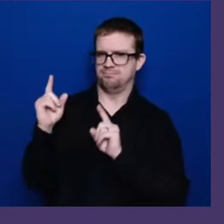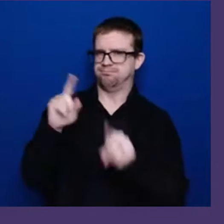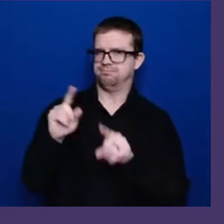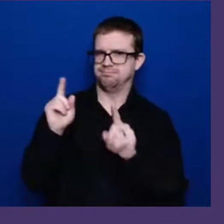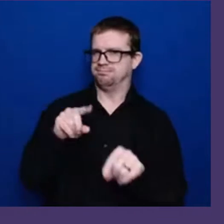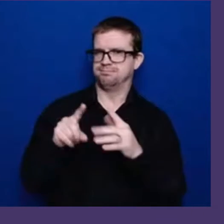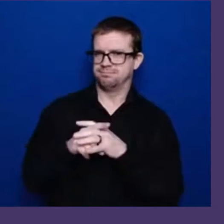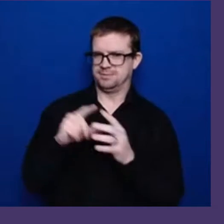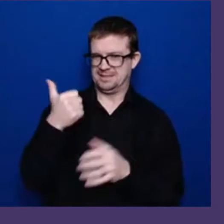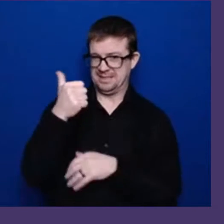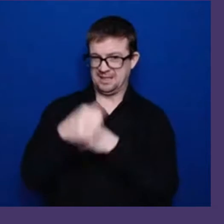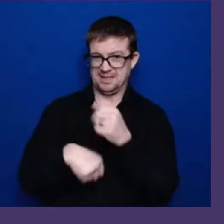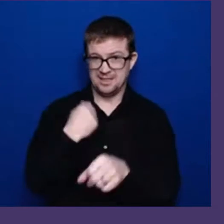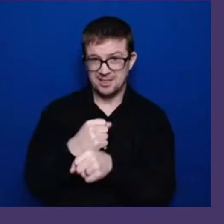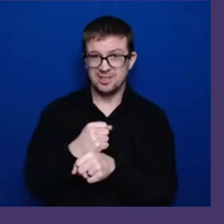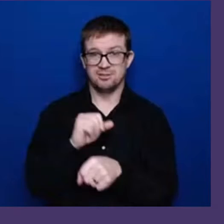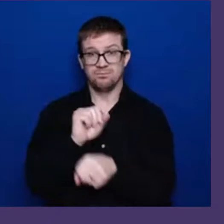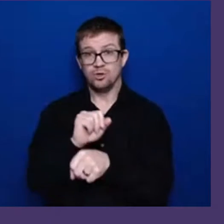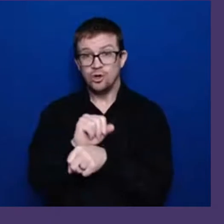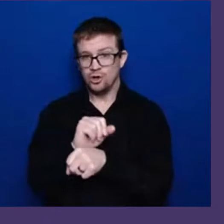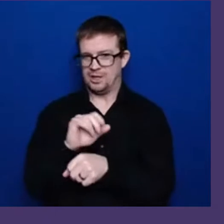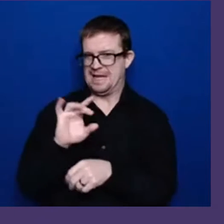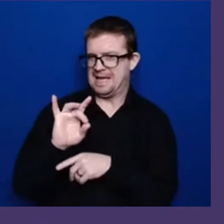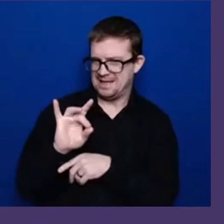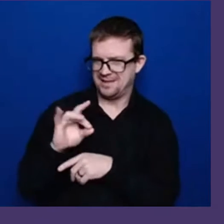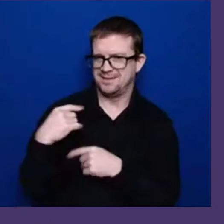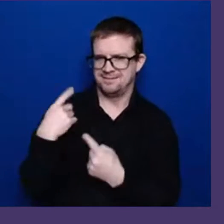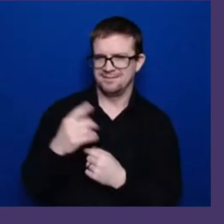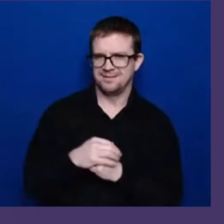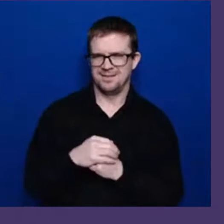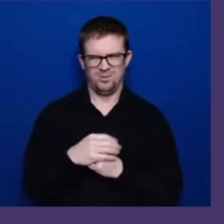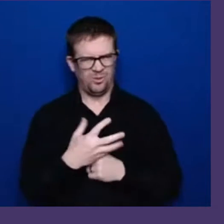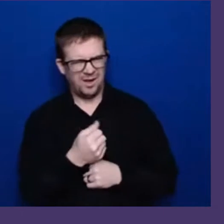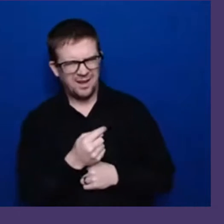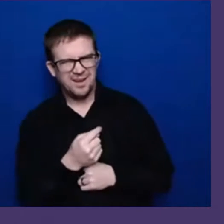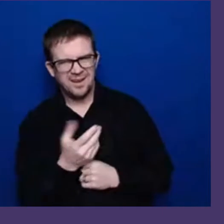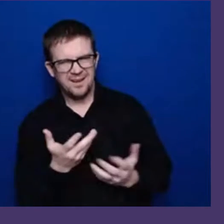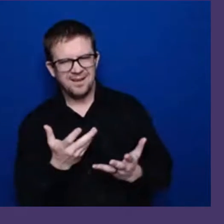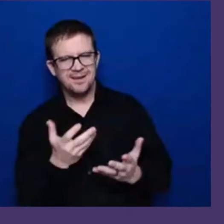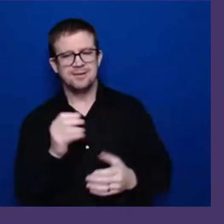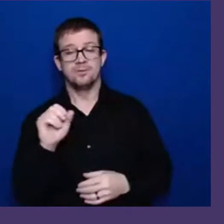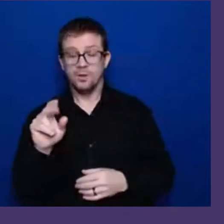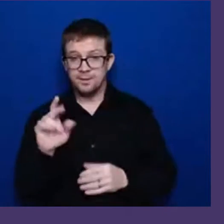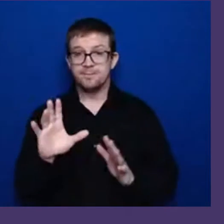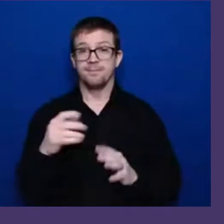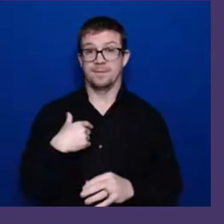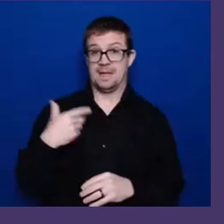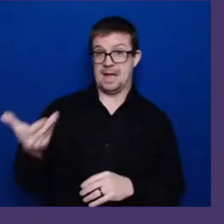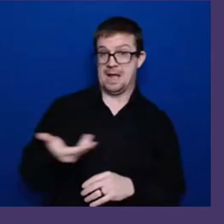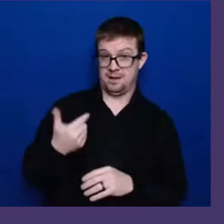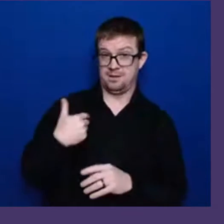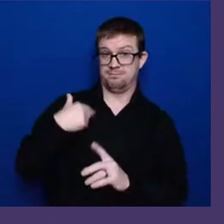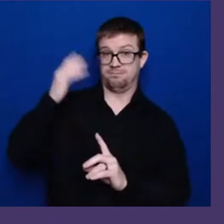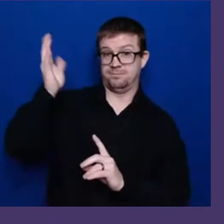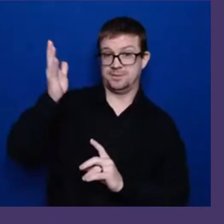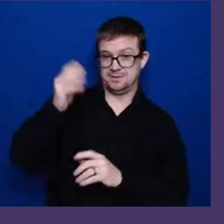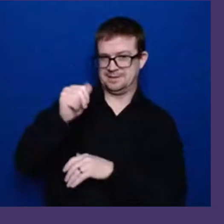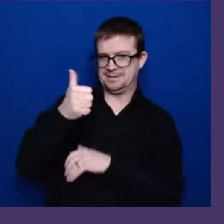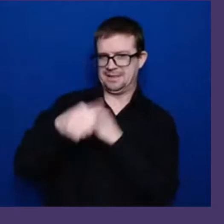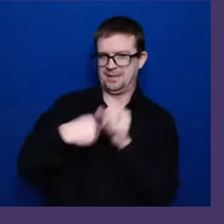You invited me to present 10 years ago and I was curious. We always talk about curiosity.